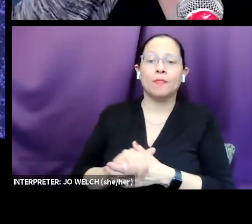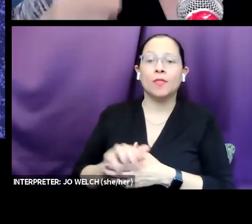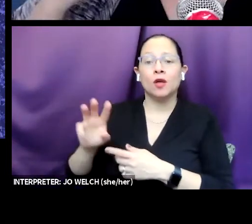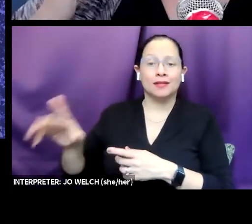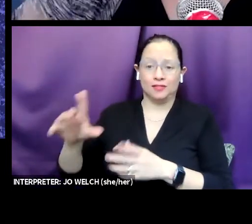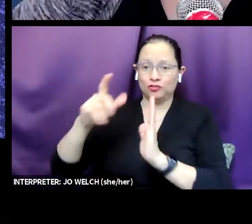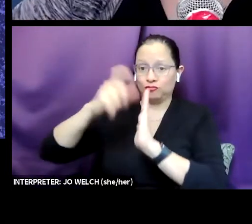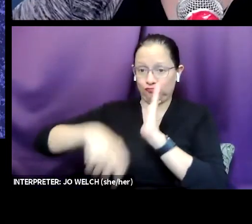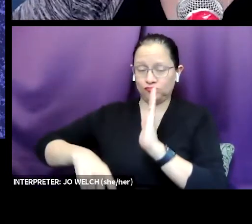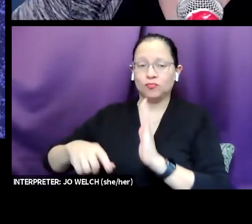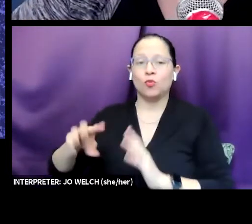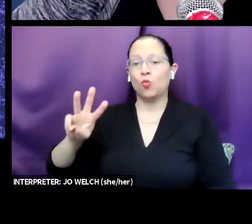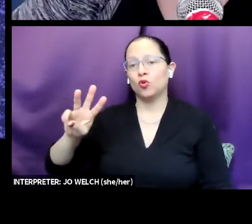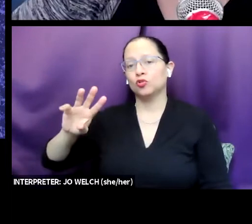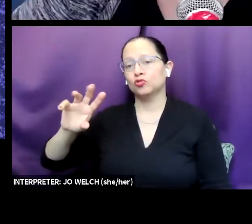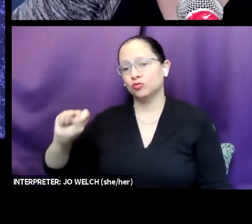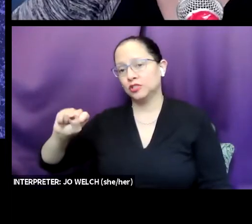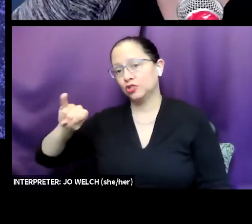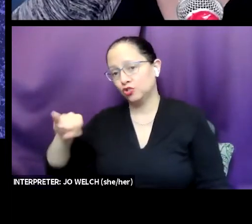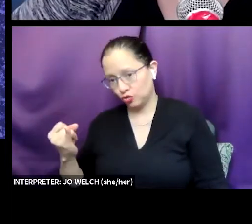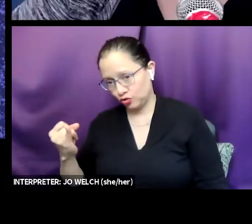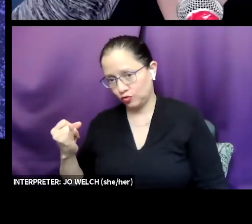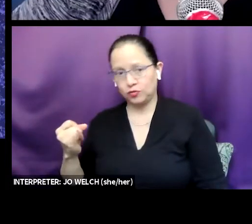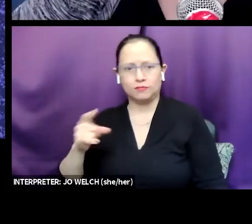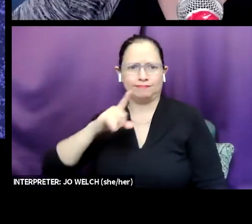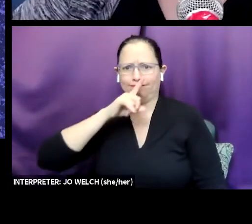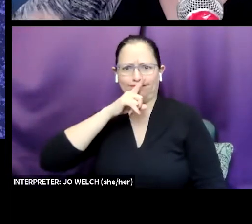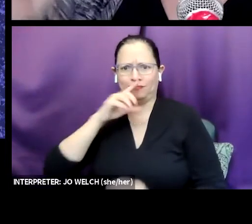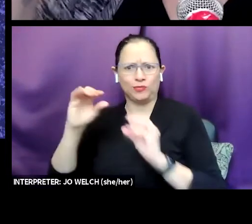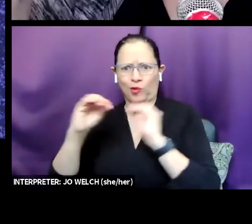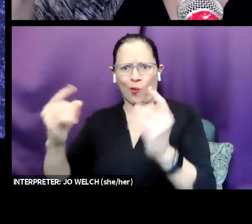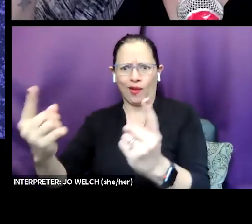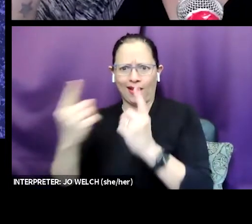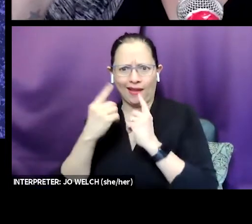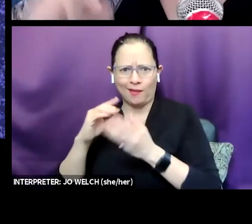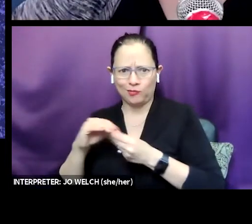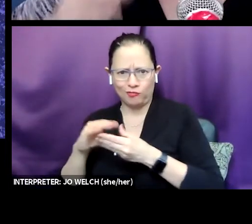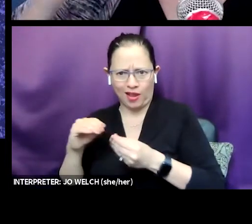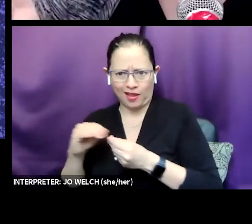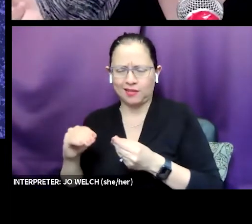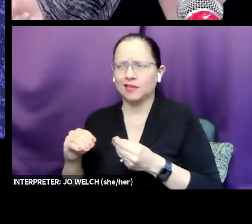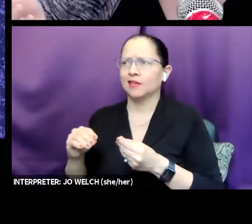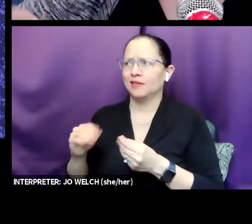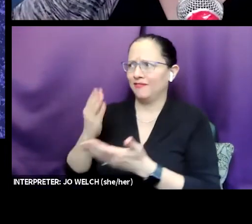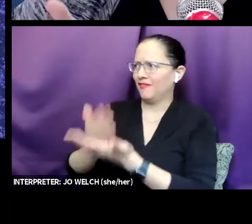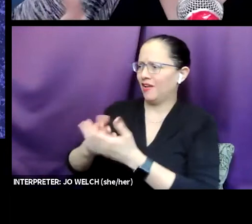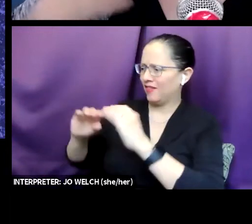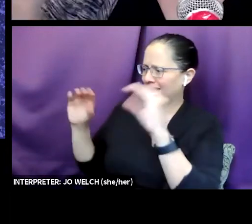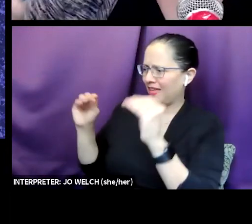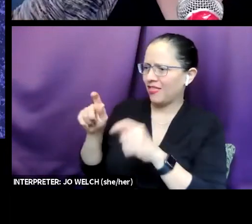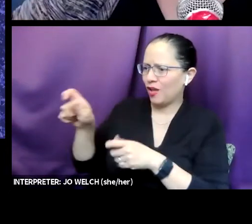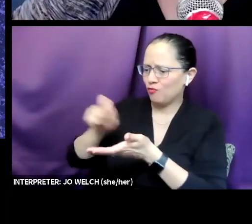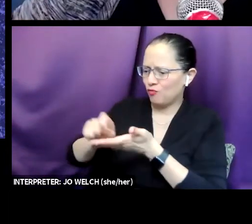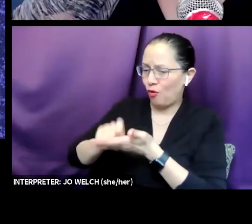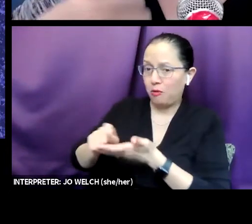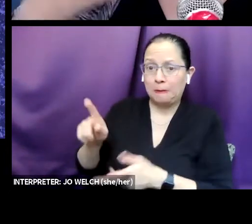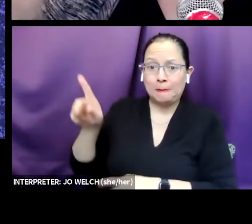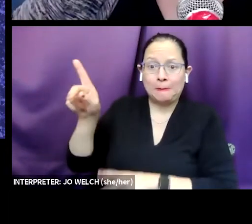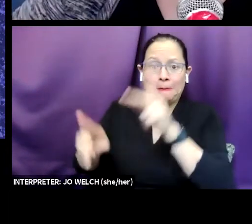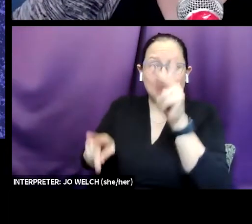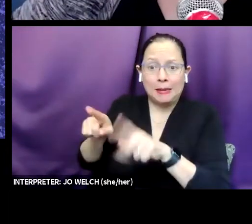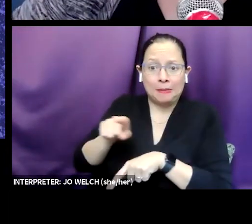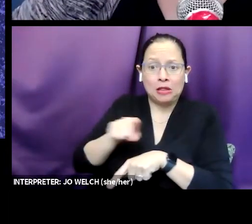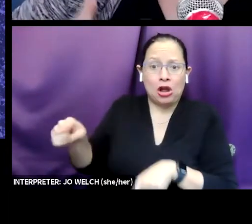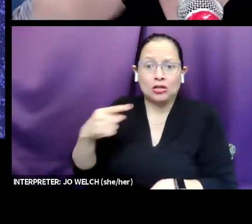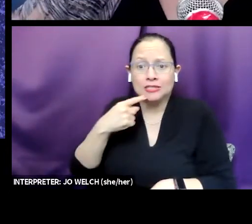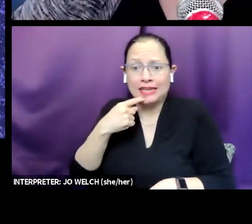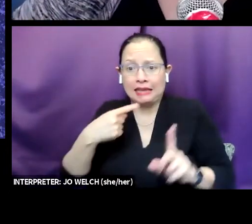The Wall Street Journal could not verify it. Therefore they wrote a tiny stub that basically said, people are alleging this about hunter Biden, we can't verify it.